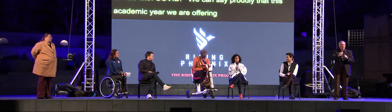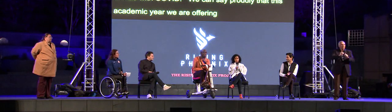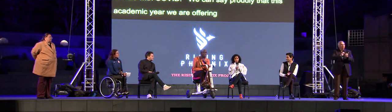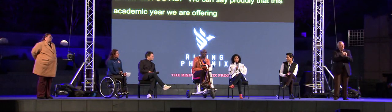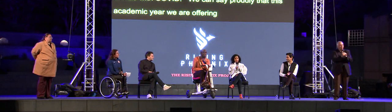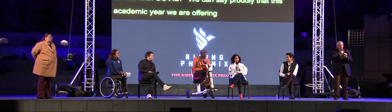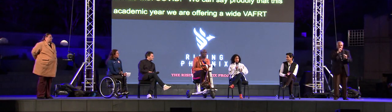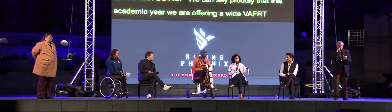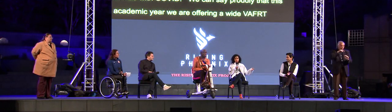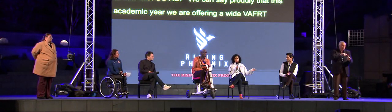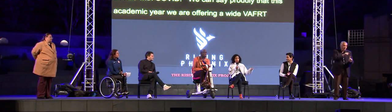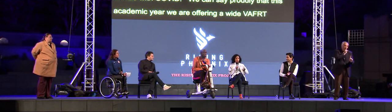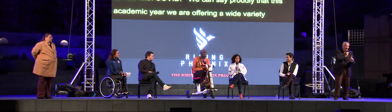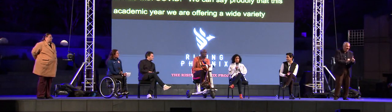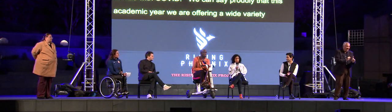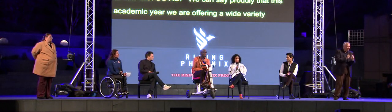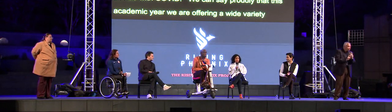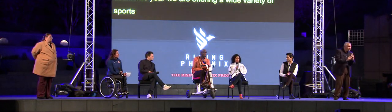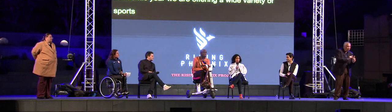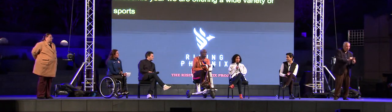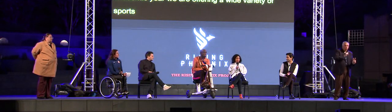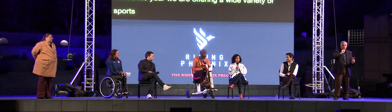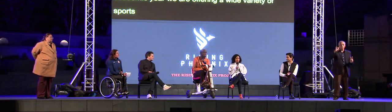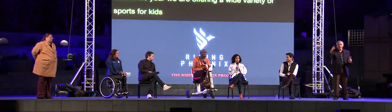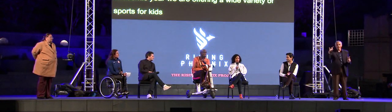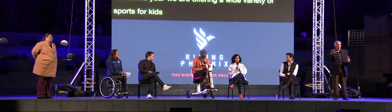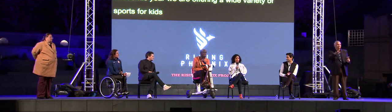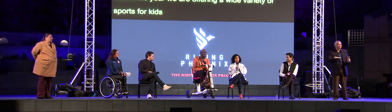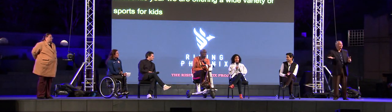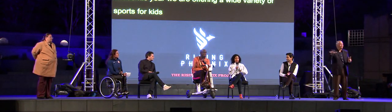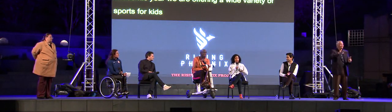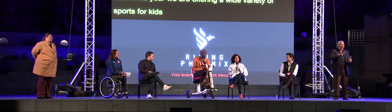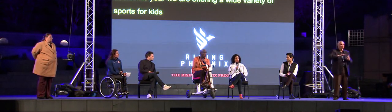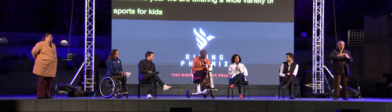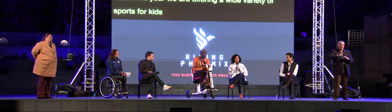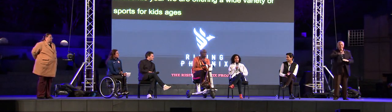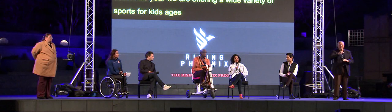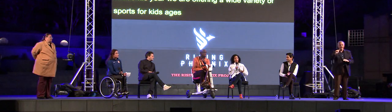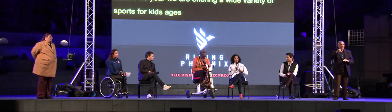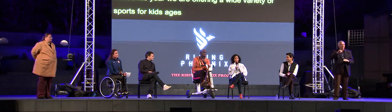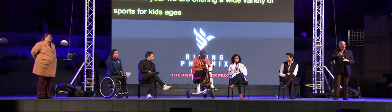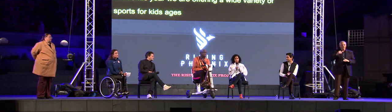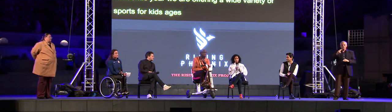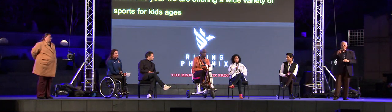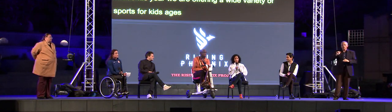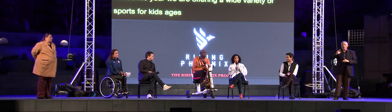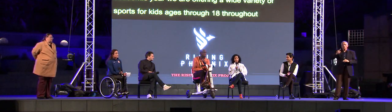from ages 2 to 18, throughout LA. And that's that human legacy and that pre-legacy